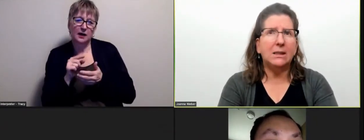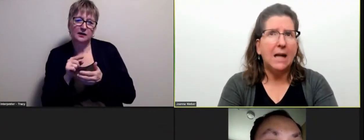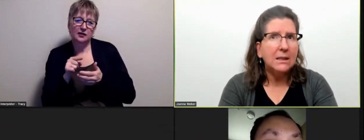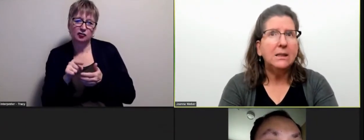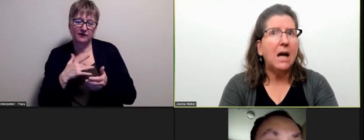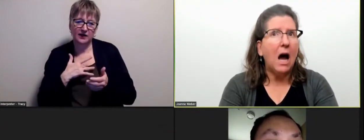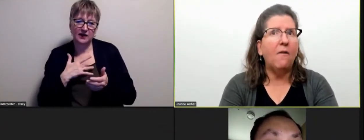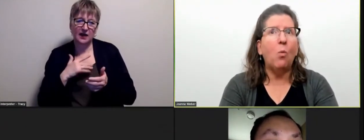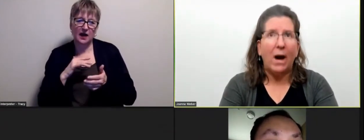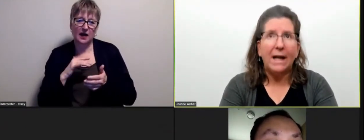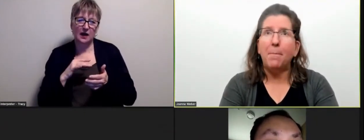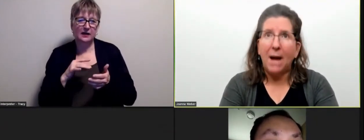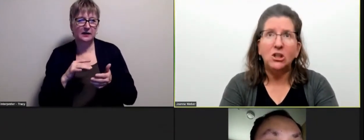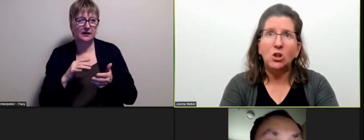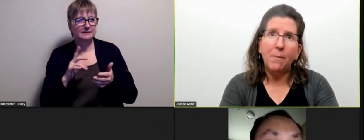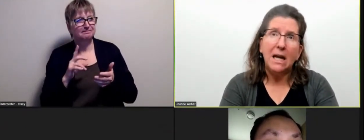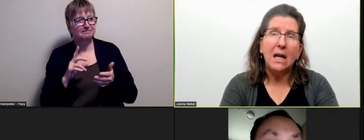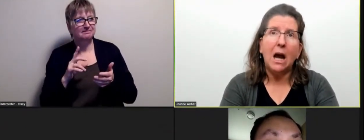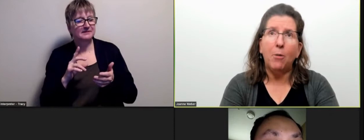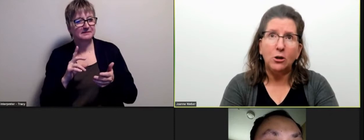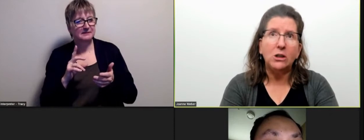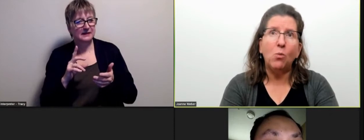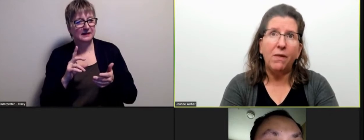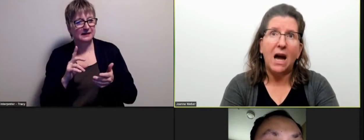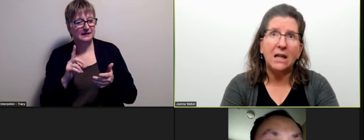sense of what it meant to be a person with Asperger's?